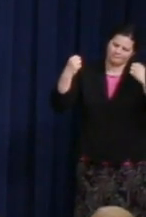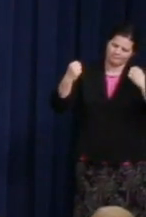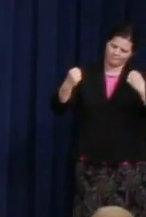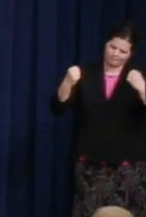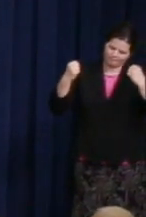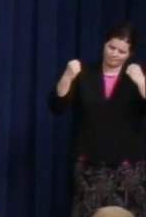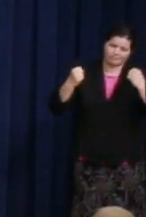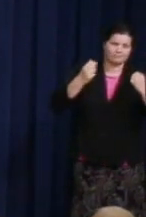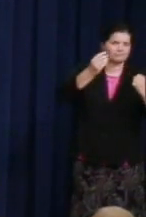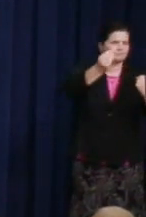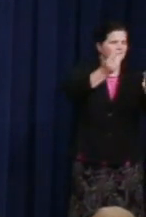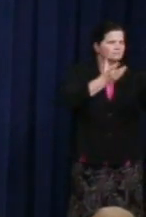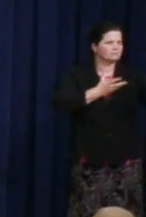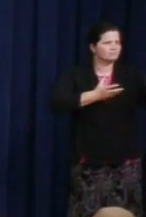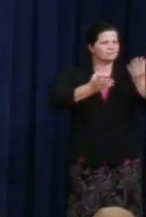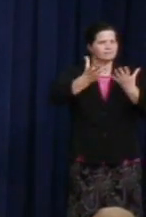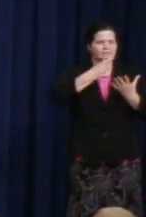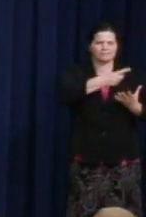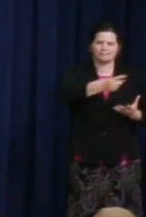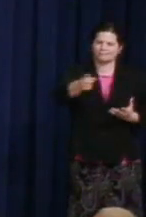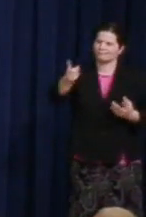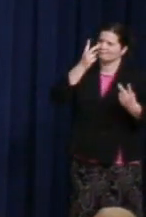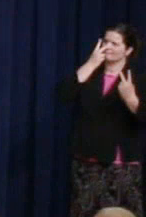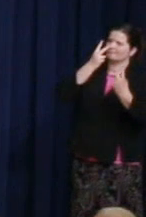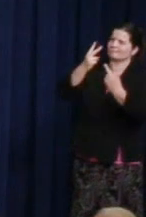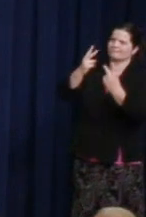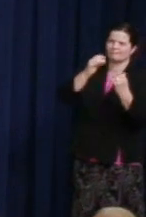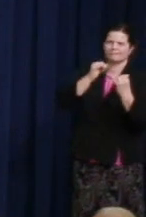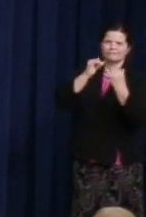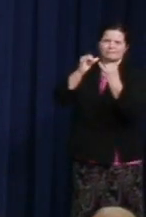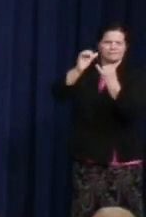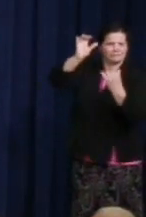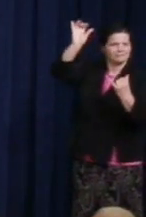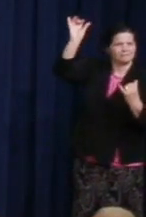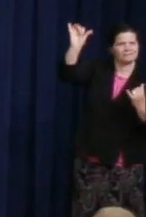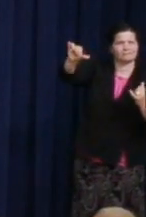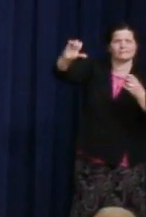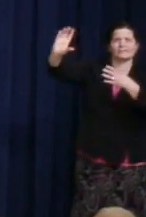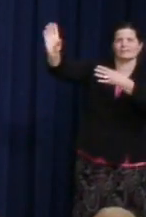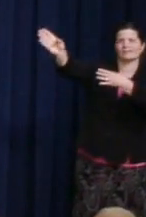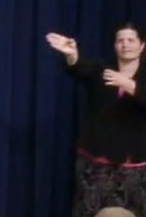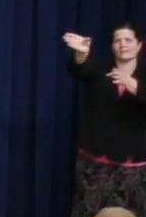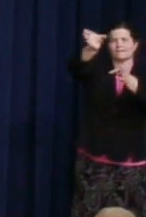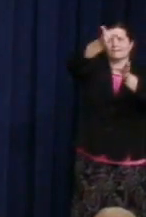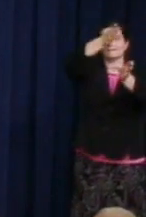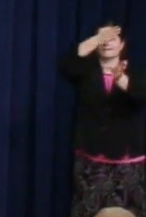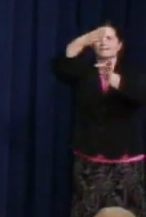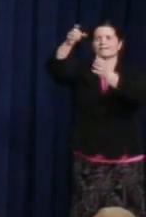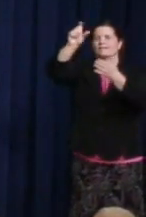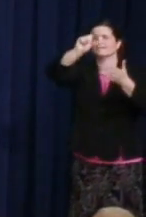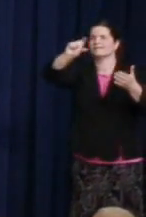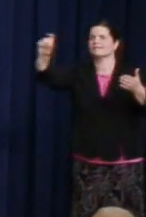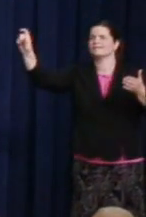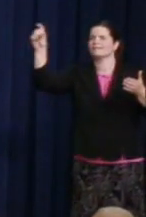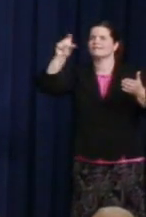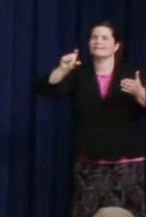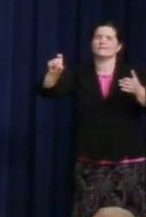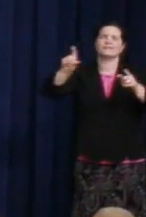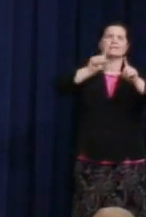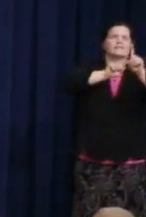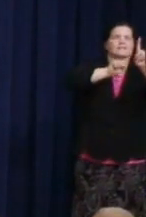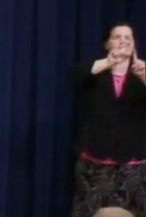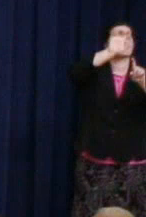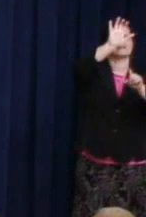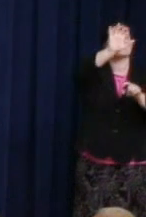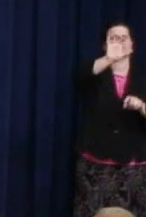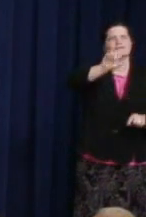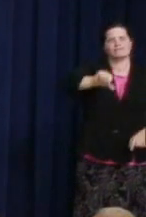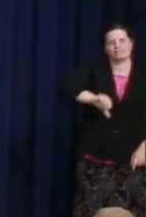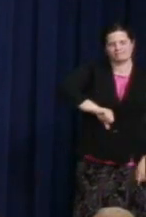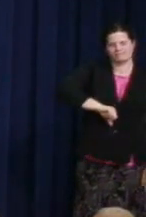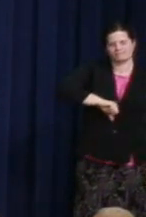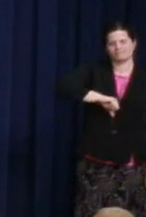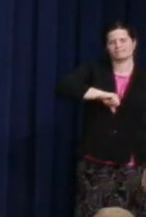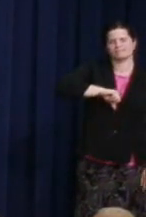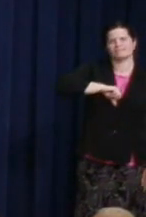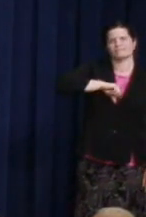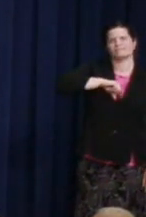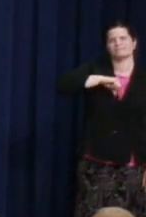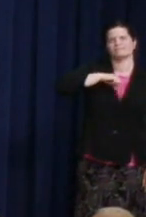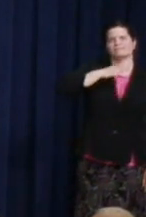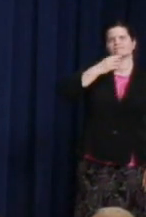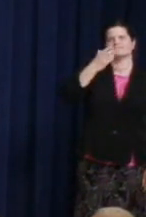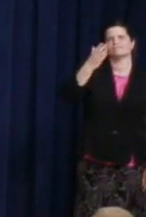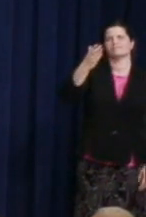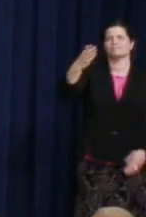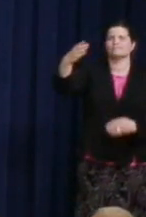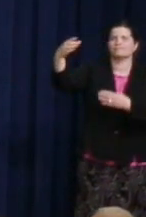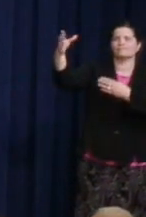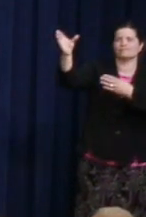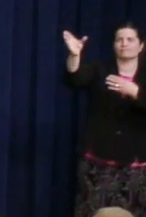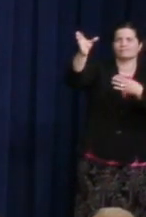Oh, say, does that star-spangled banner yet wave